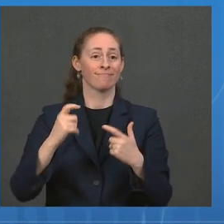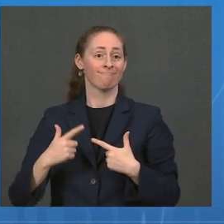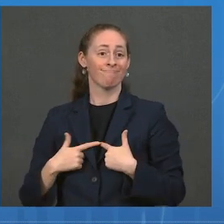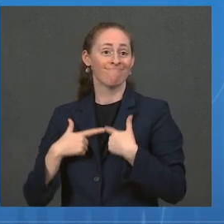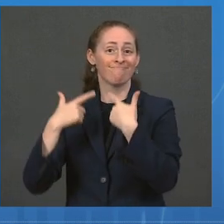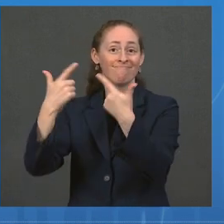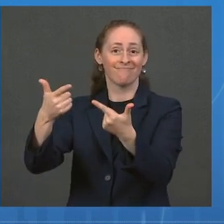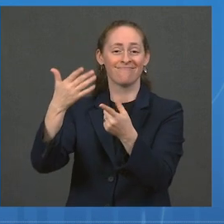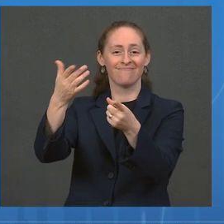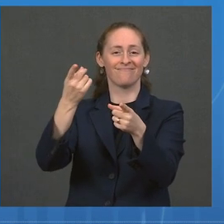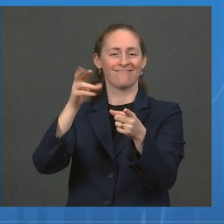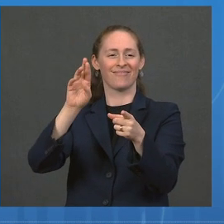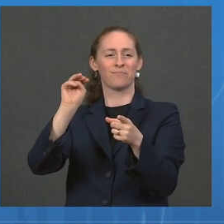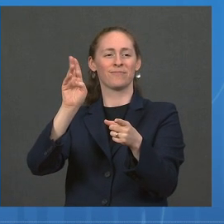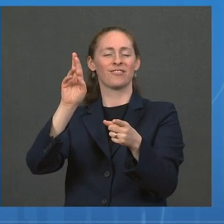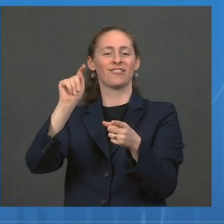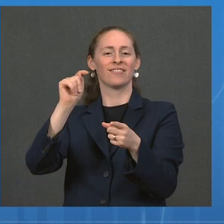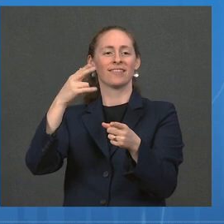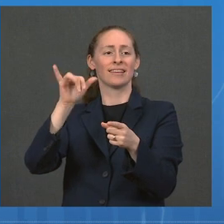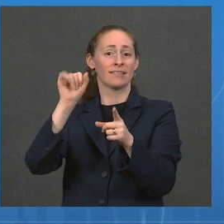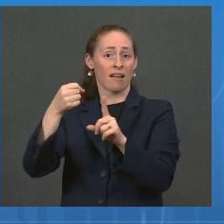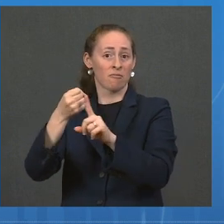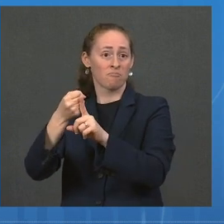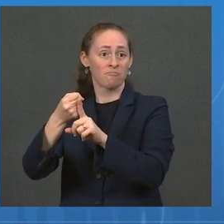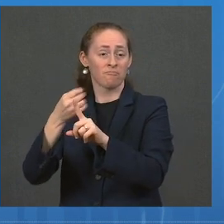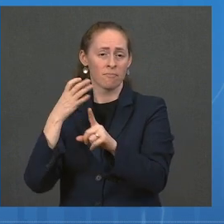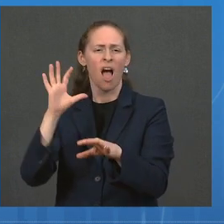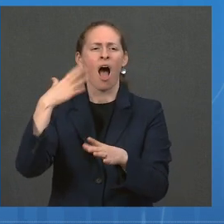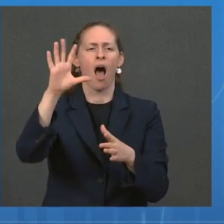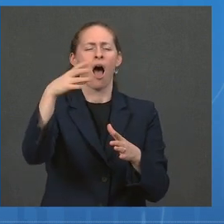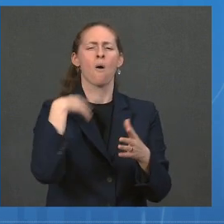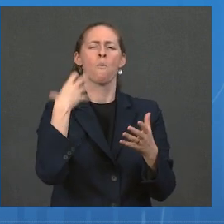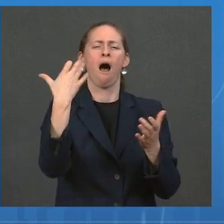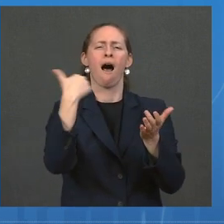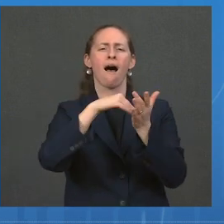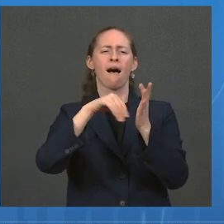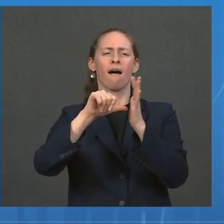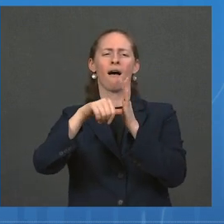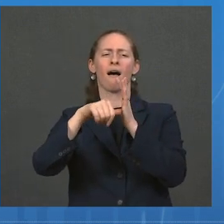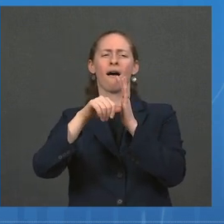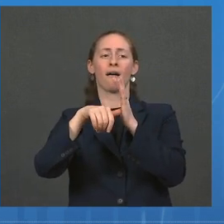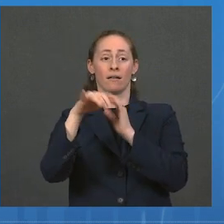But before I do that, I want to take a step back. As Dr. Walensky and Dr. Fauci highlighted,